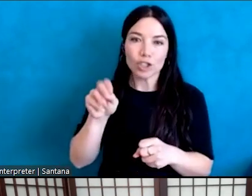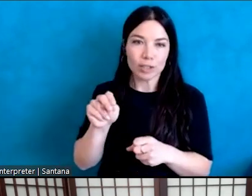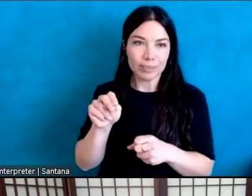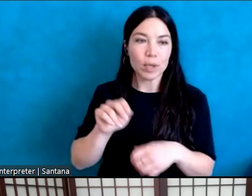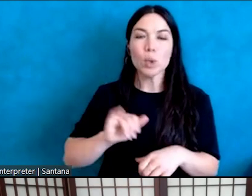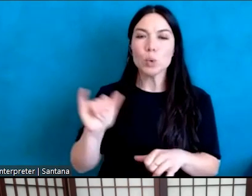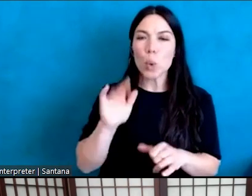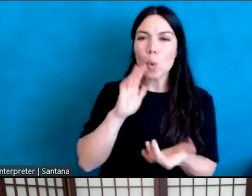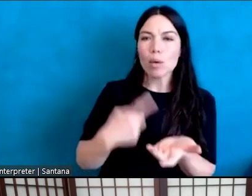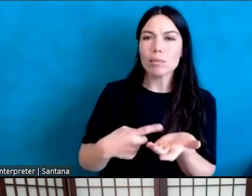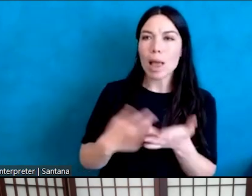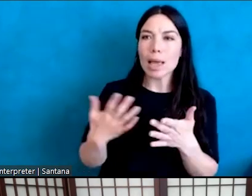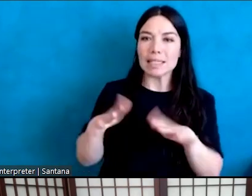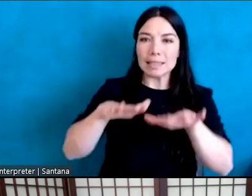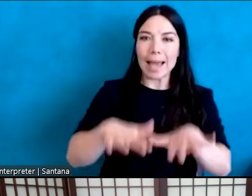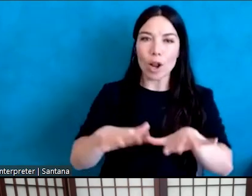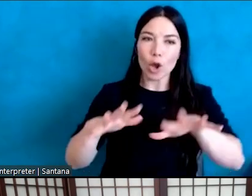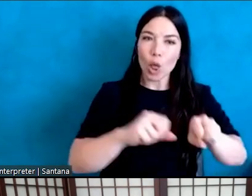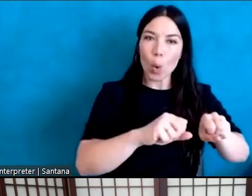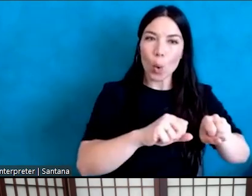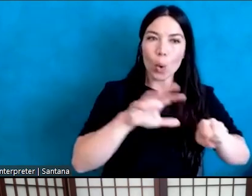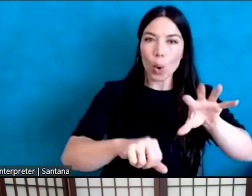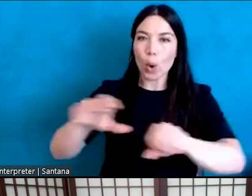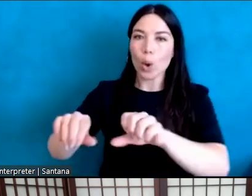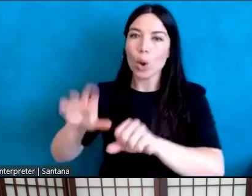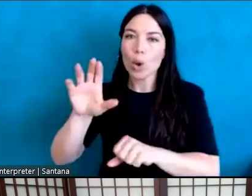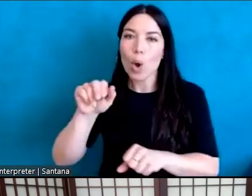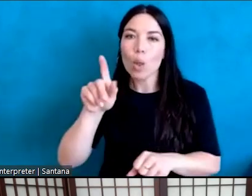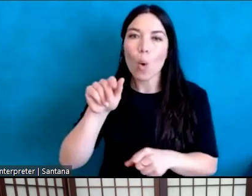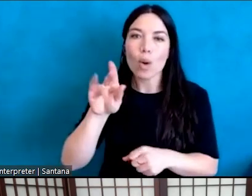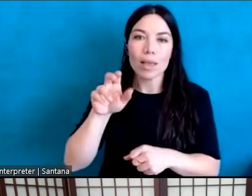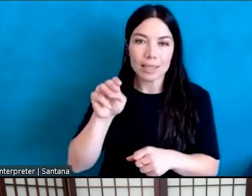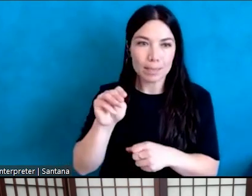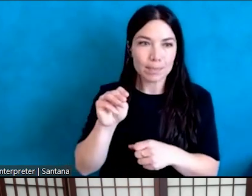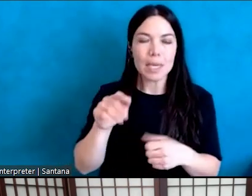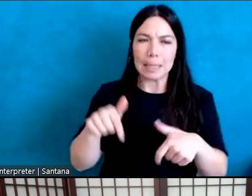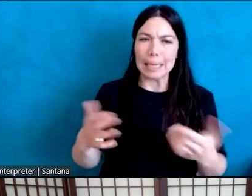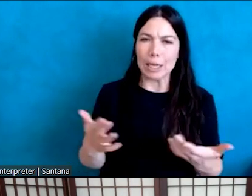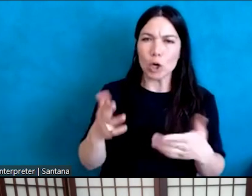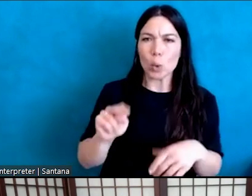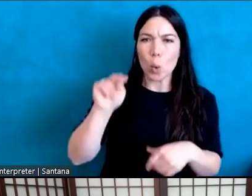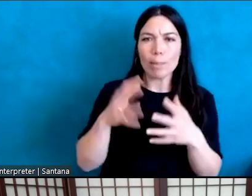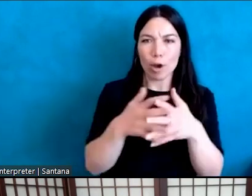which guides ideas and practices about Native American languages and the people who speak or don't speak those languages.